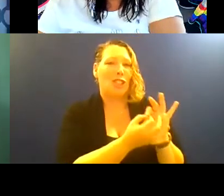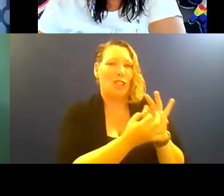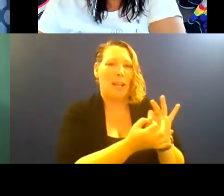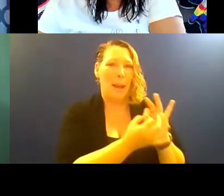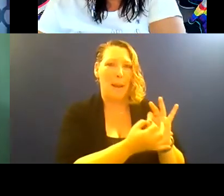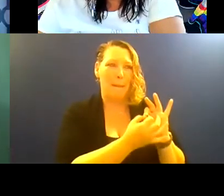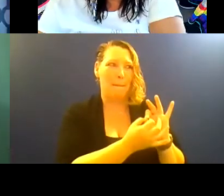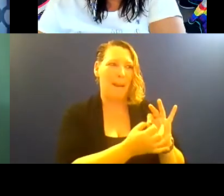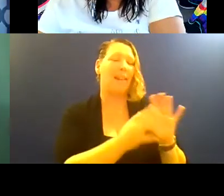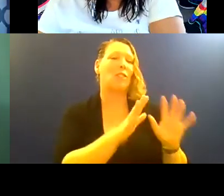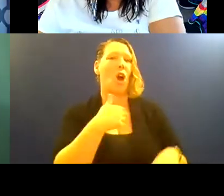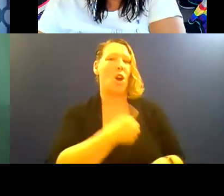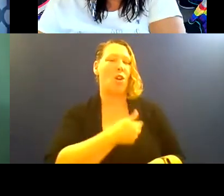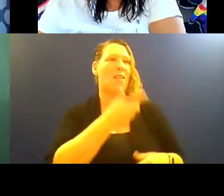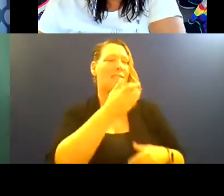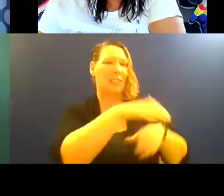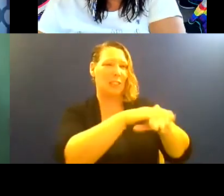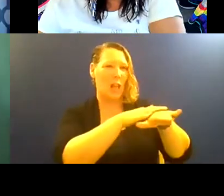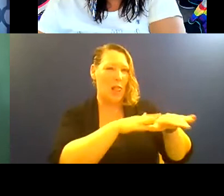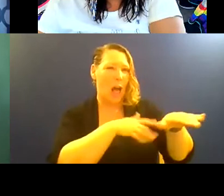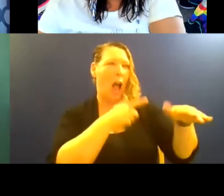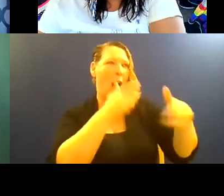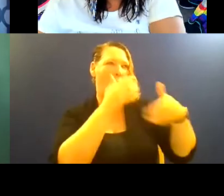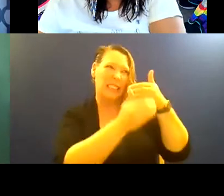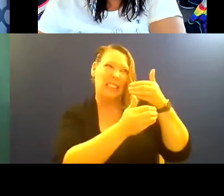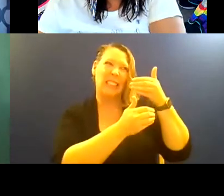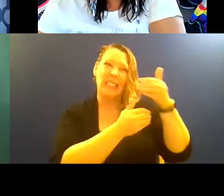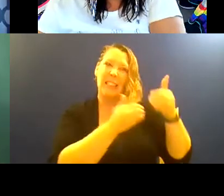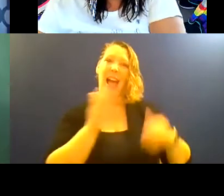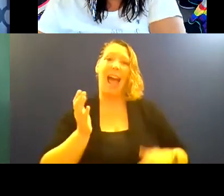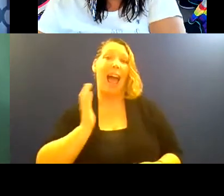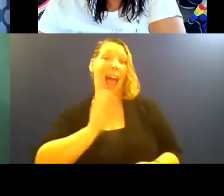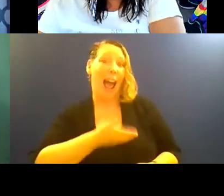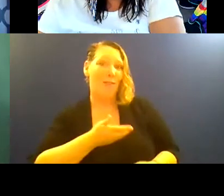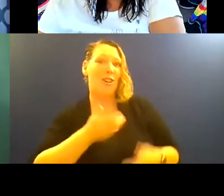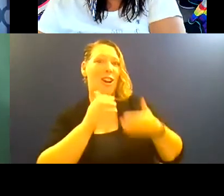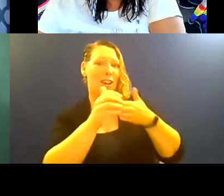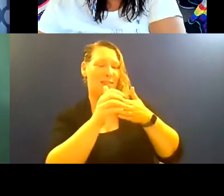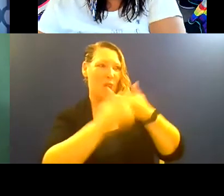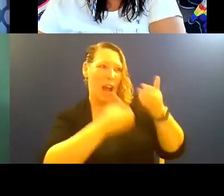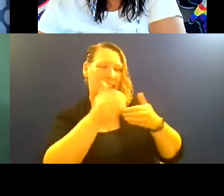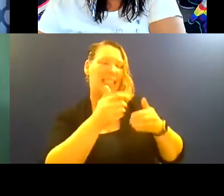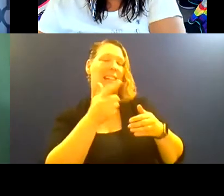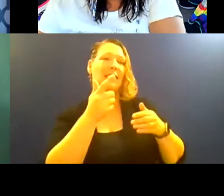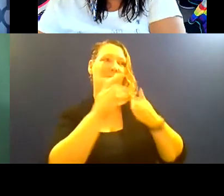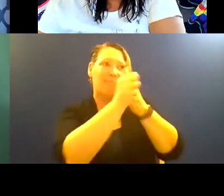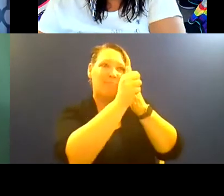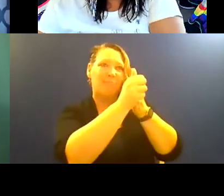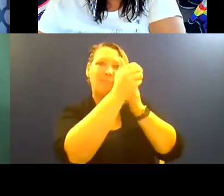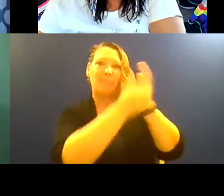And so we've put them through a very slow and arduous but very Pacific Islander lead process at the same time on,